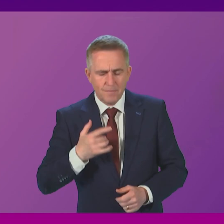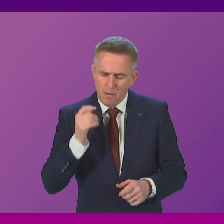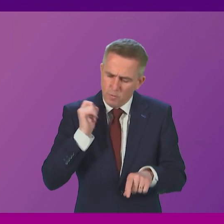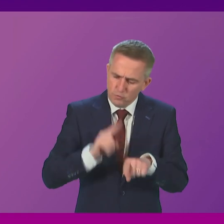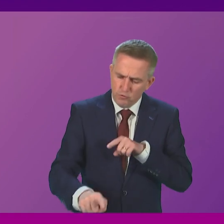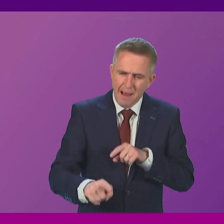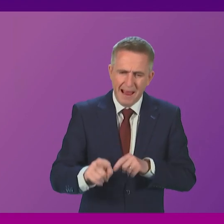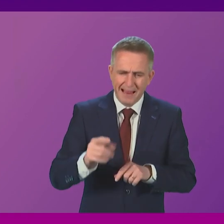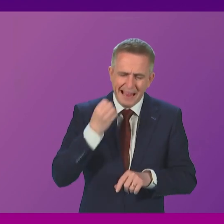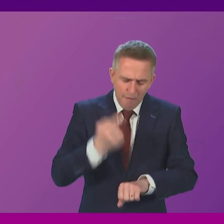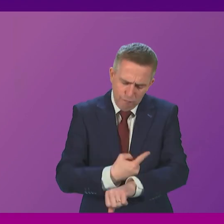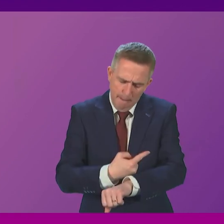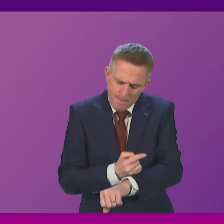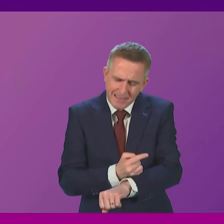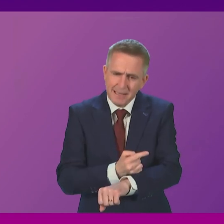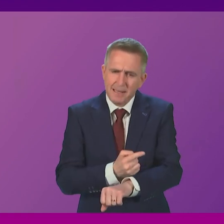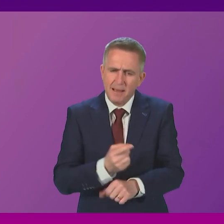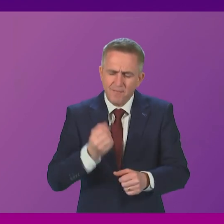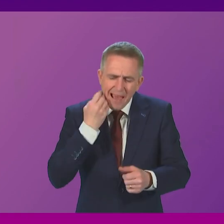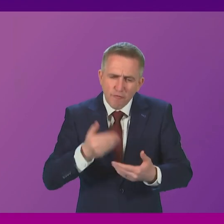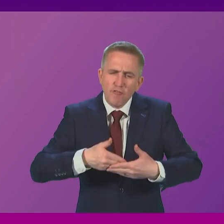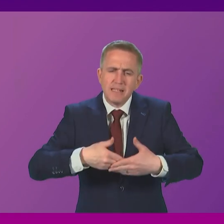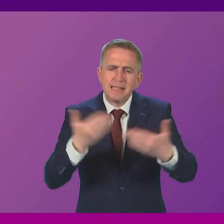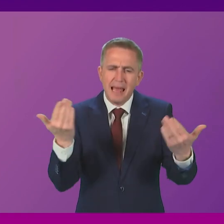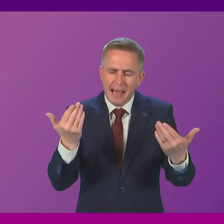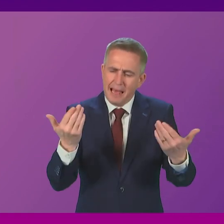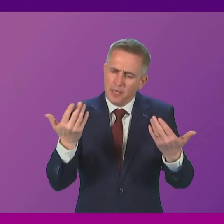minute of every day to be worthy of it.